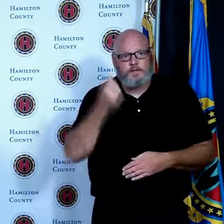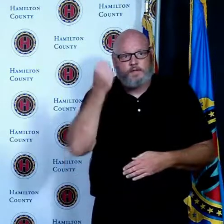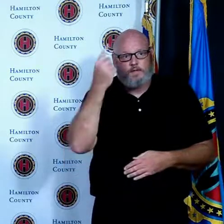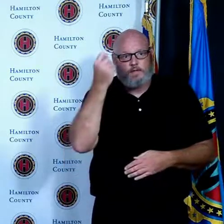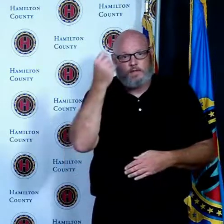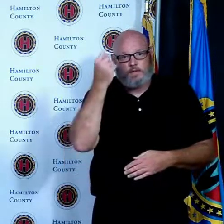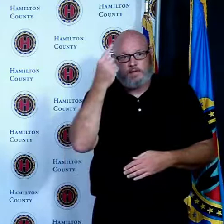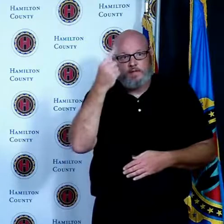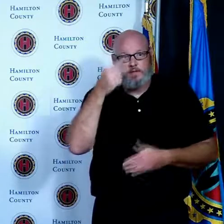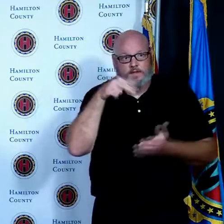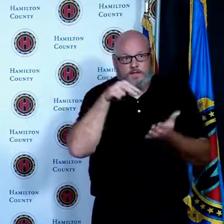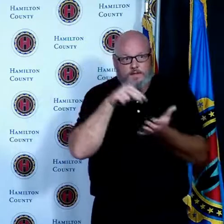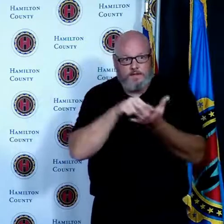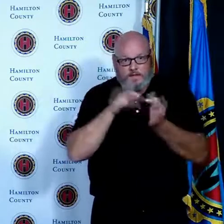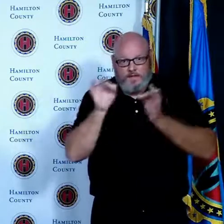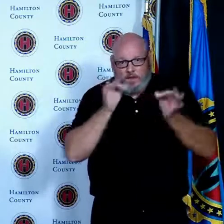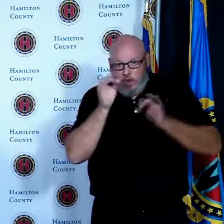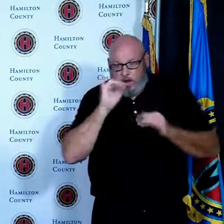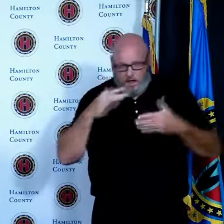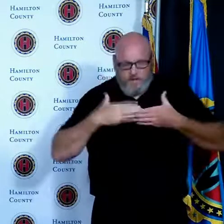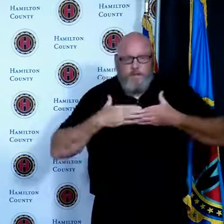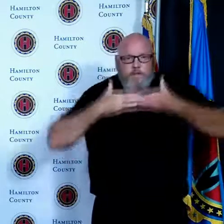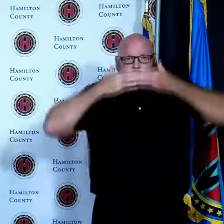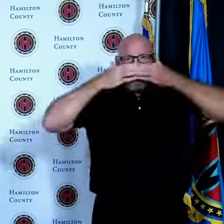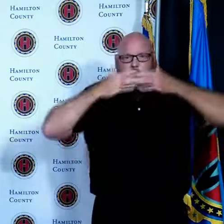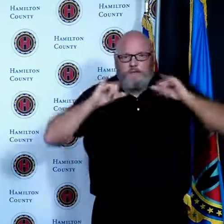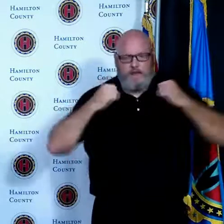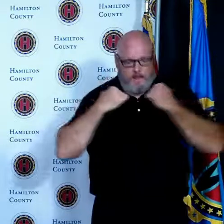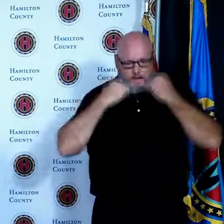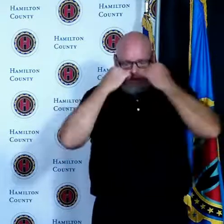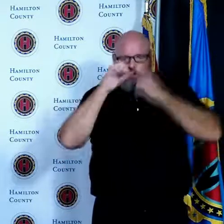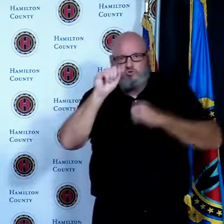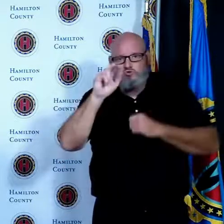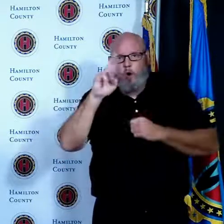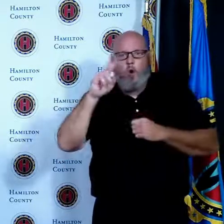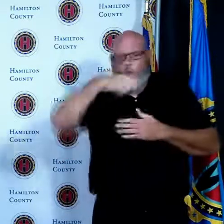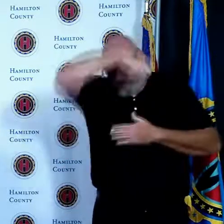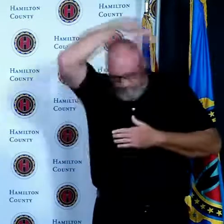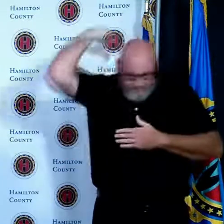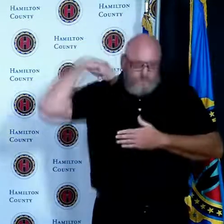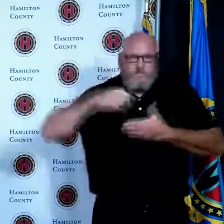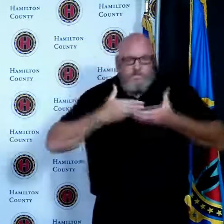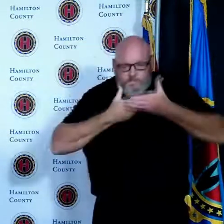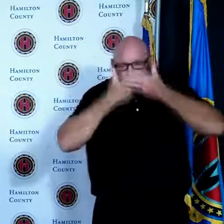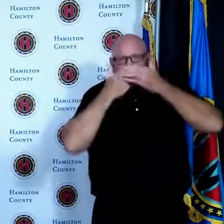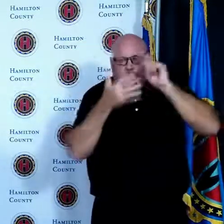and just last quick question I don't know that we've seen any of the spikes really in any Hamilton County schools just yet but